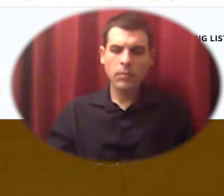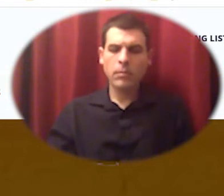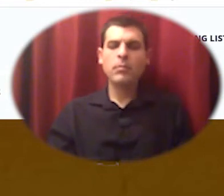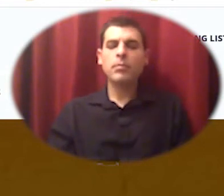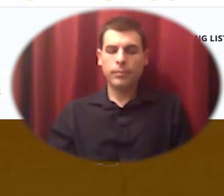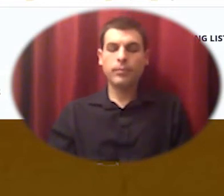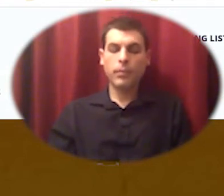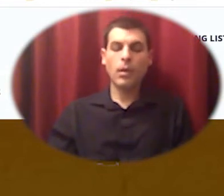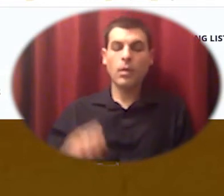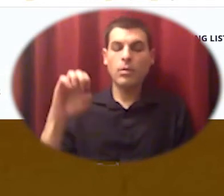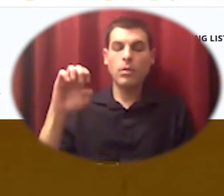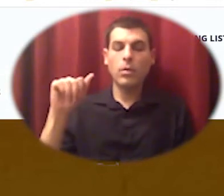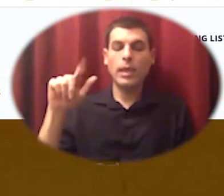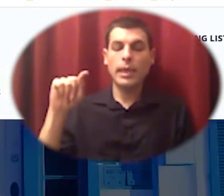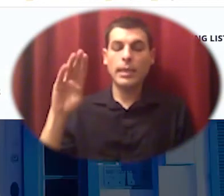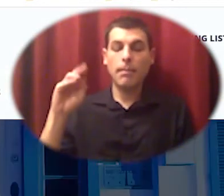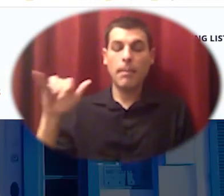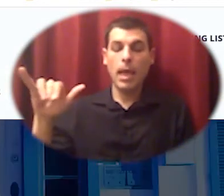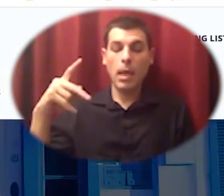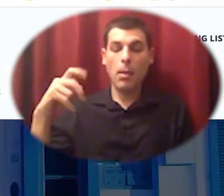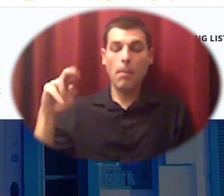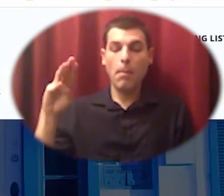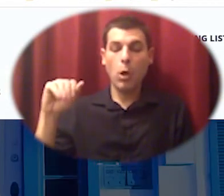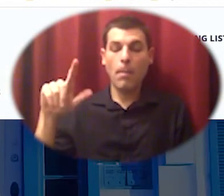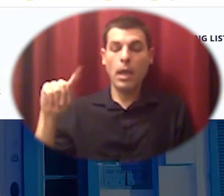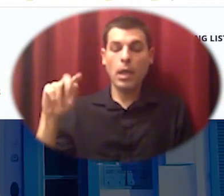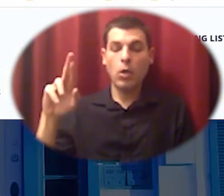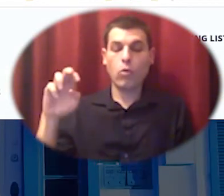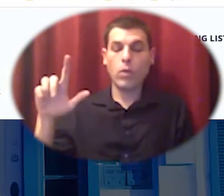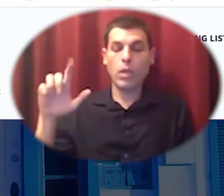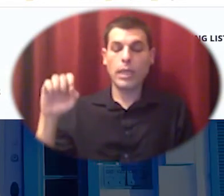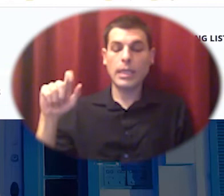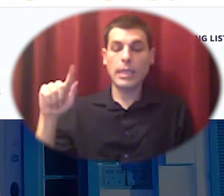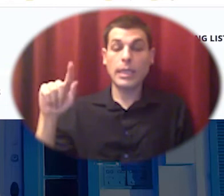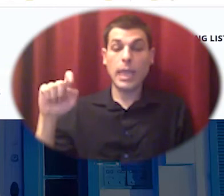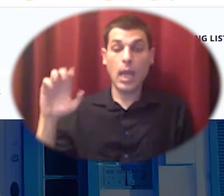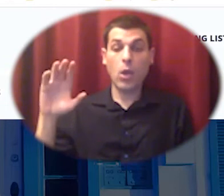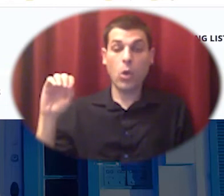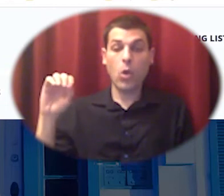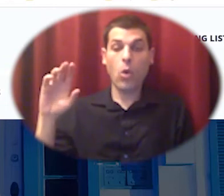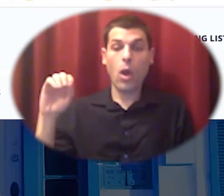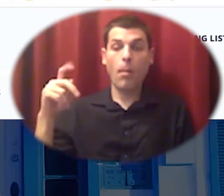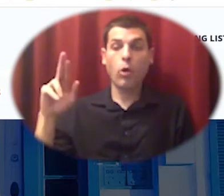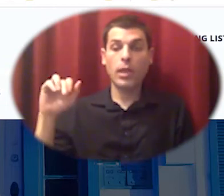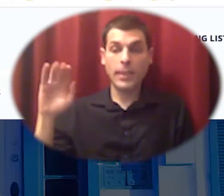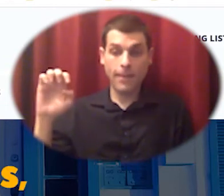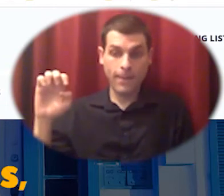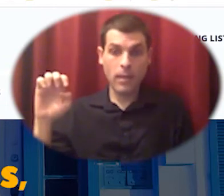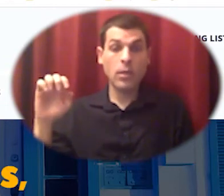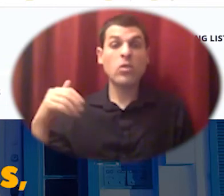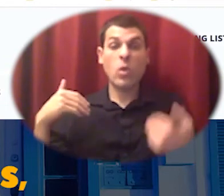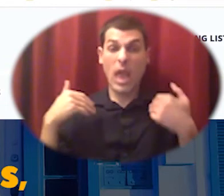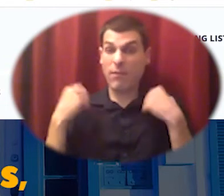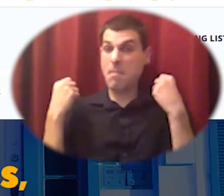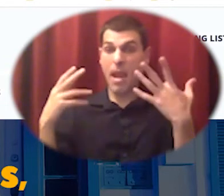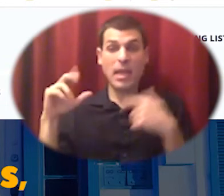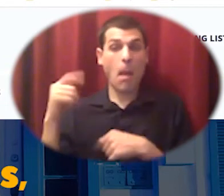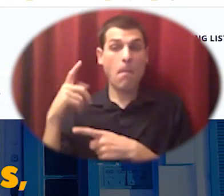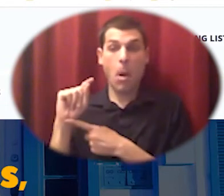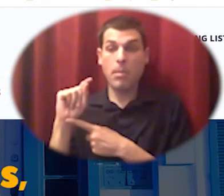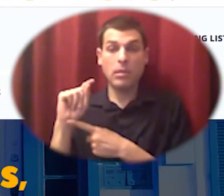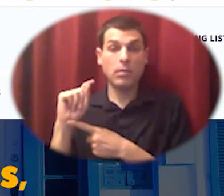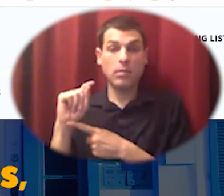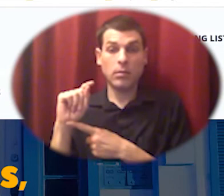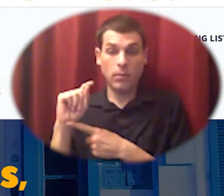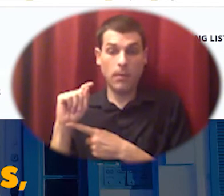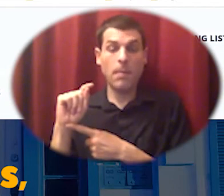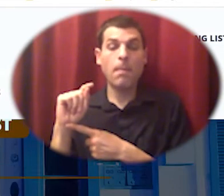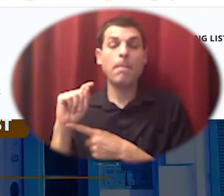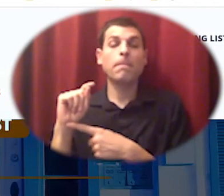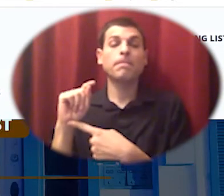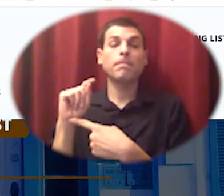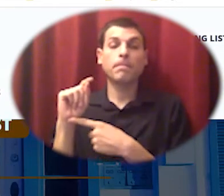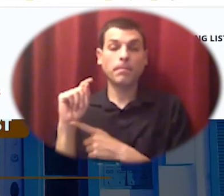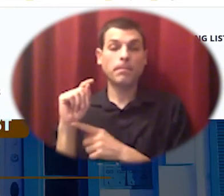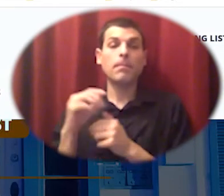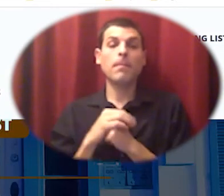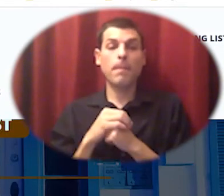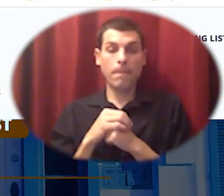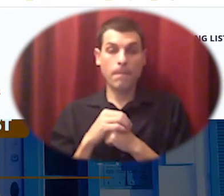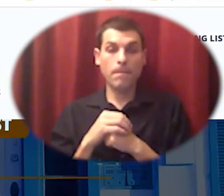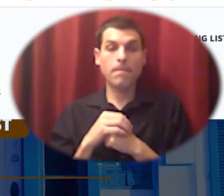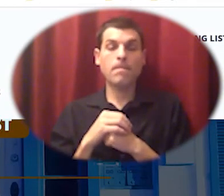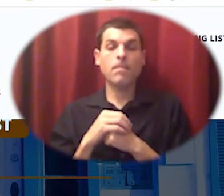currently owns two or three buildings of apartments they purchase and have long-term